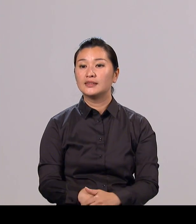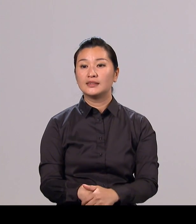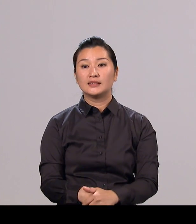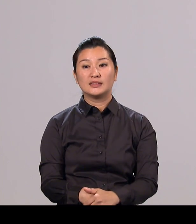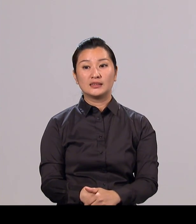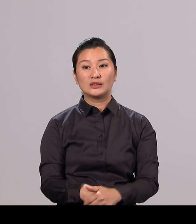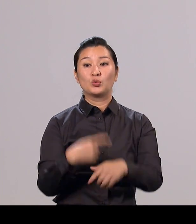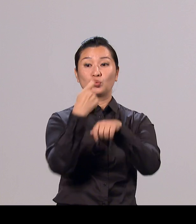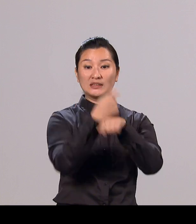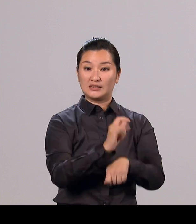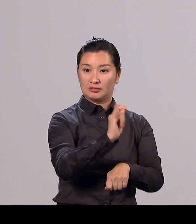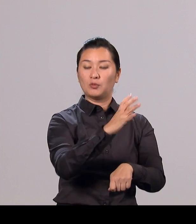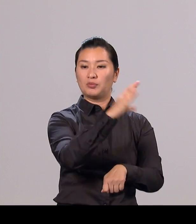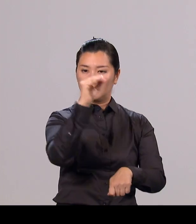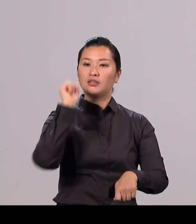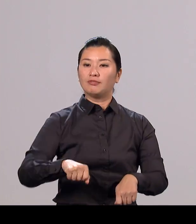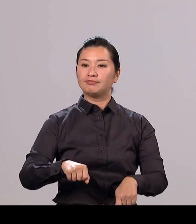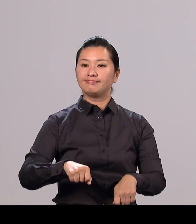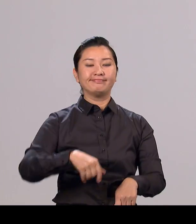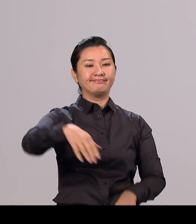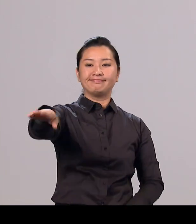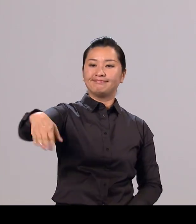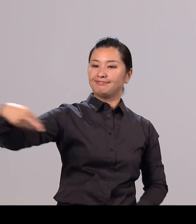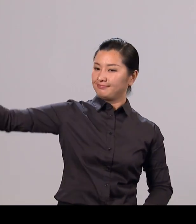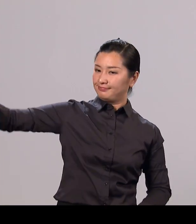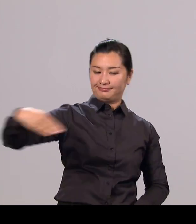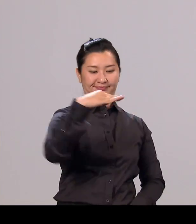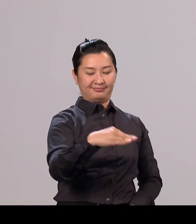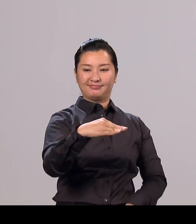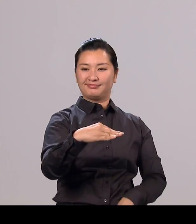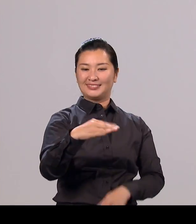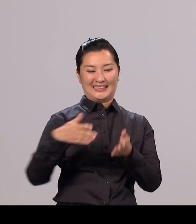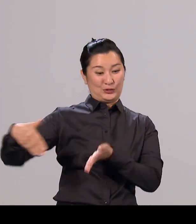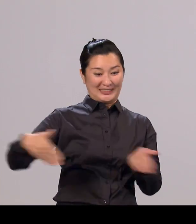There are other advantages too so we will progressively sort all these things out.